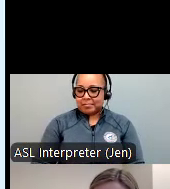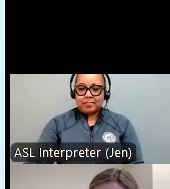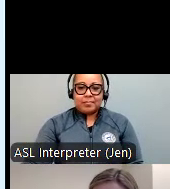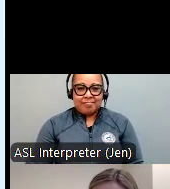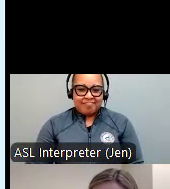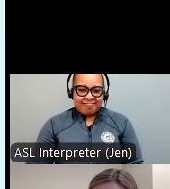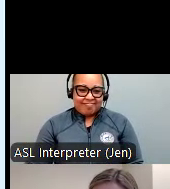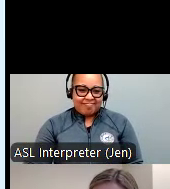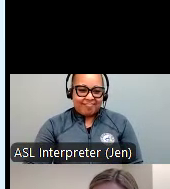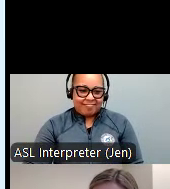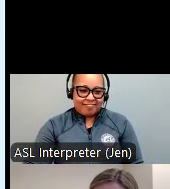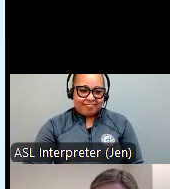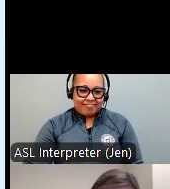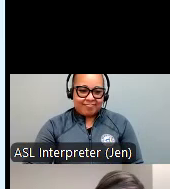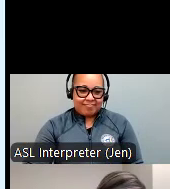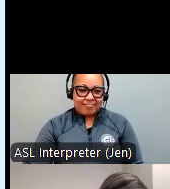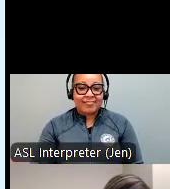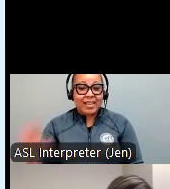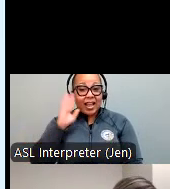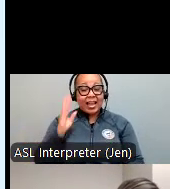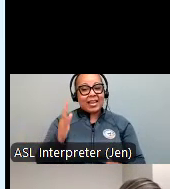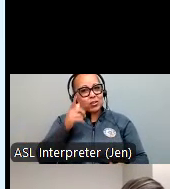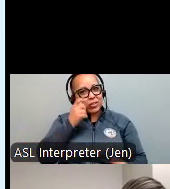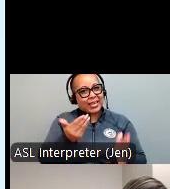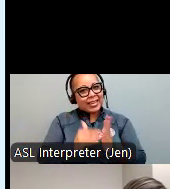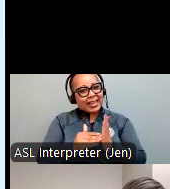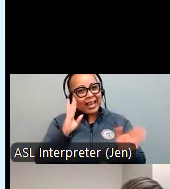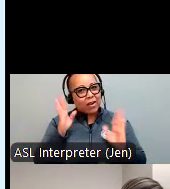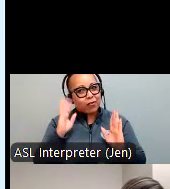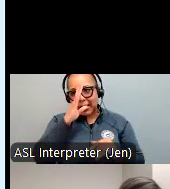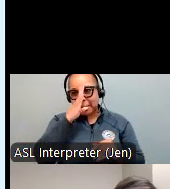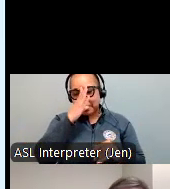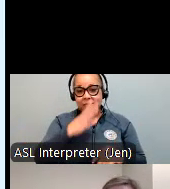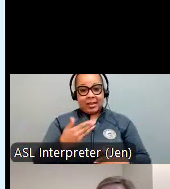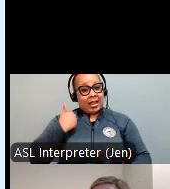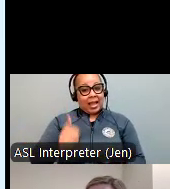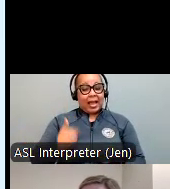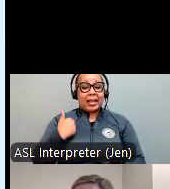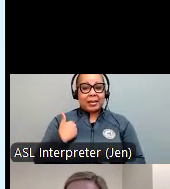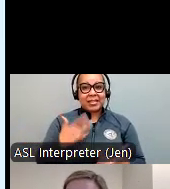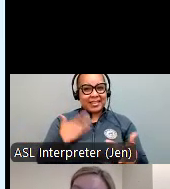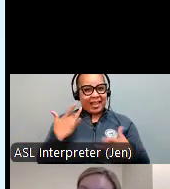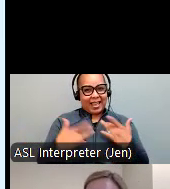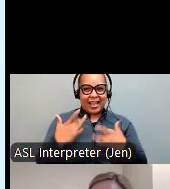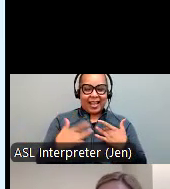Hi everybody, it's Christina again. I am excited to get to talk to you about some of